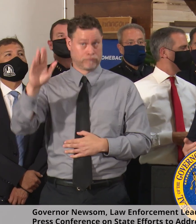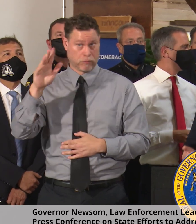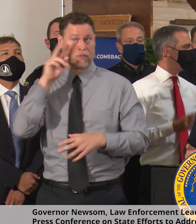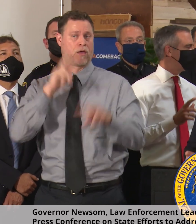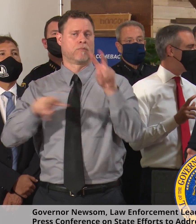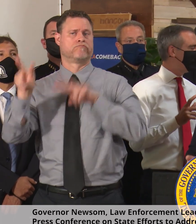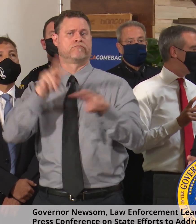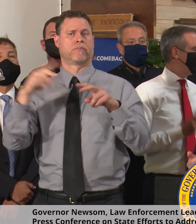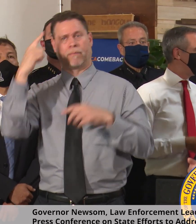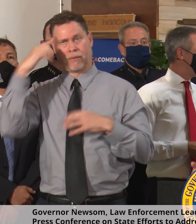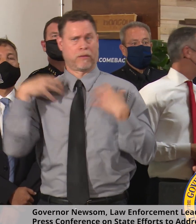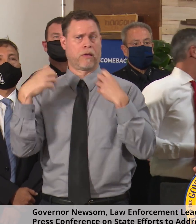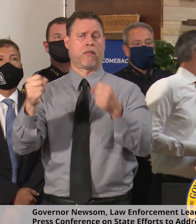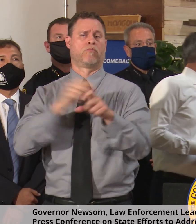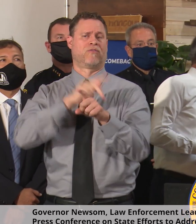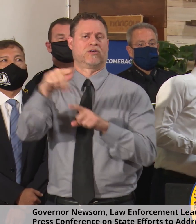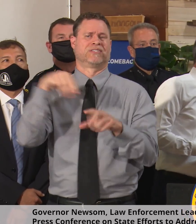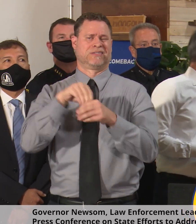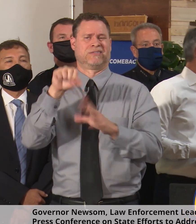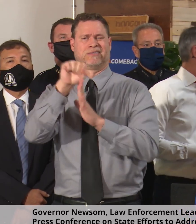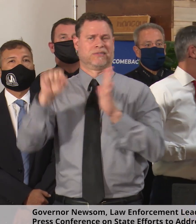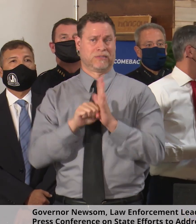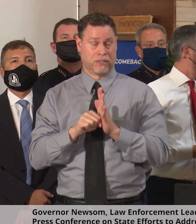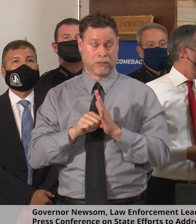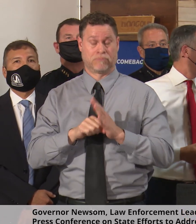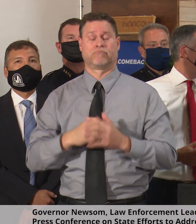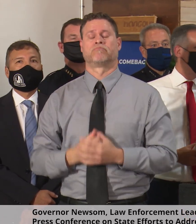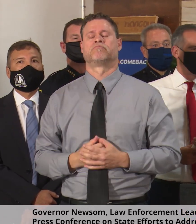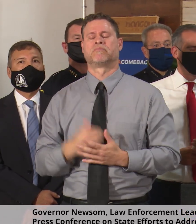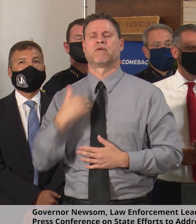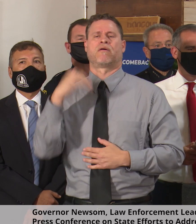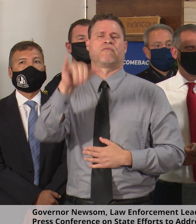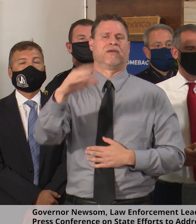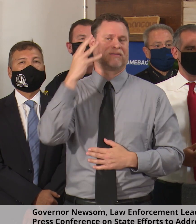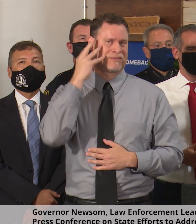mental health professionals in the state. So having this experience and knowing the mental